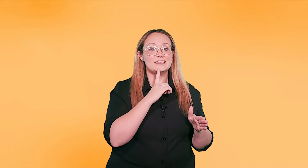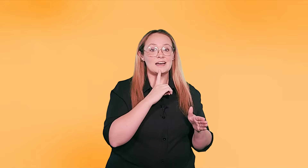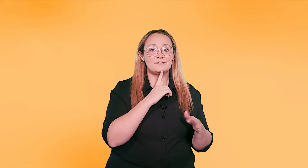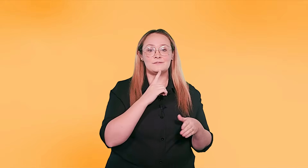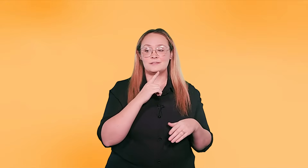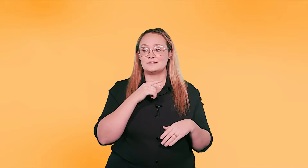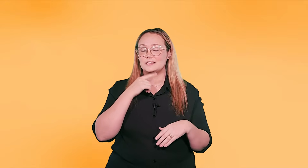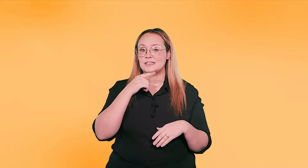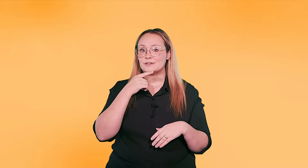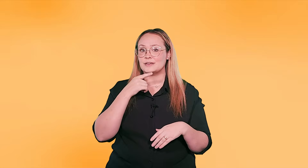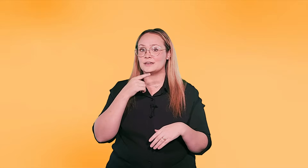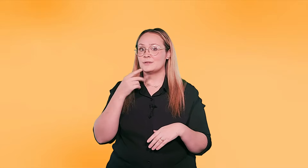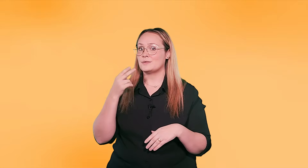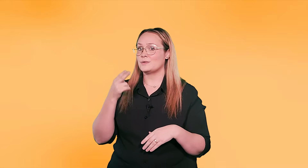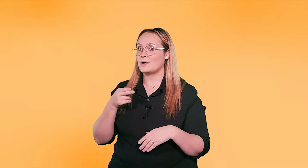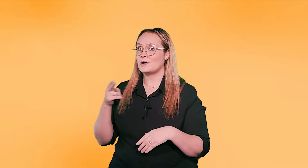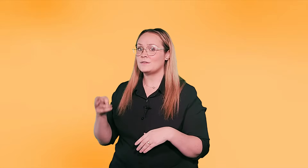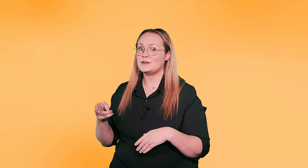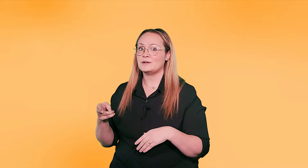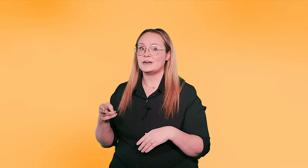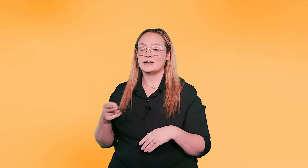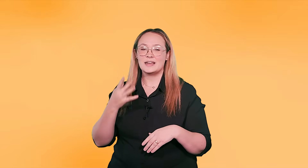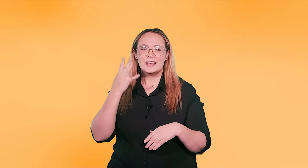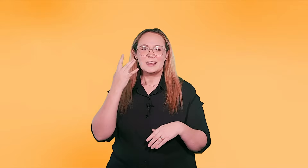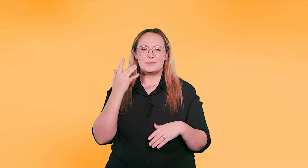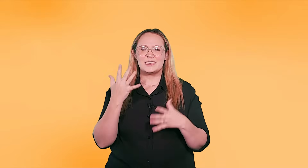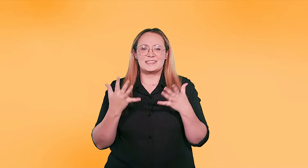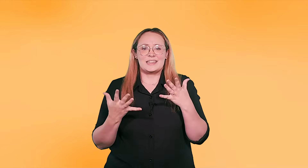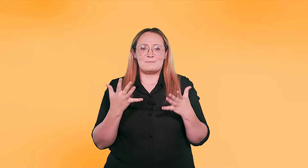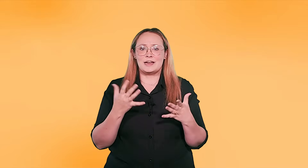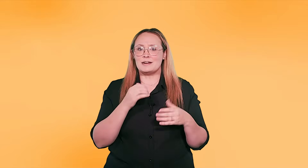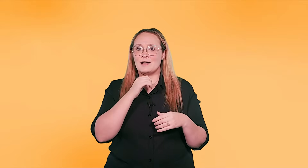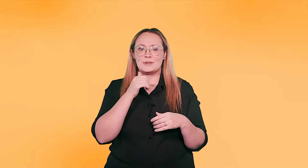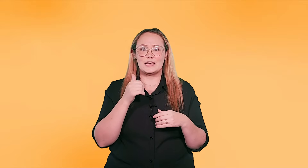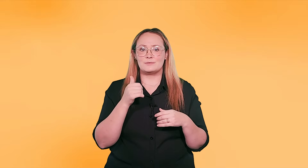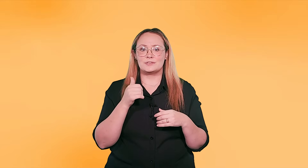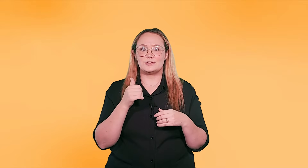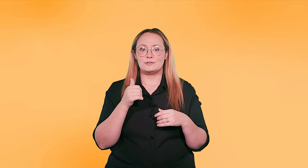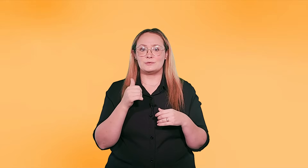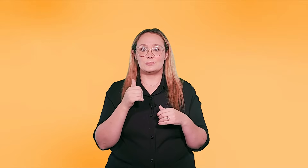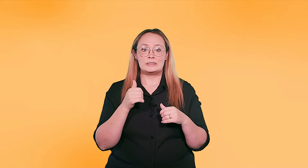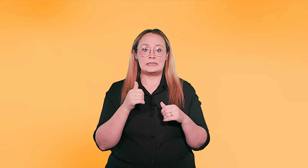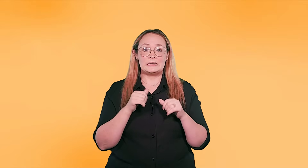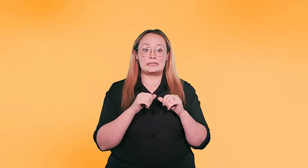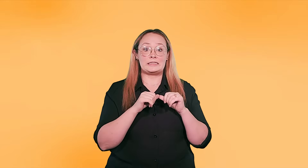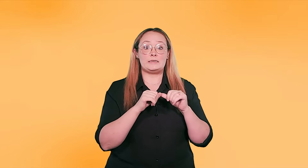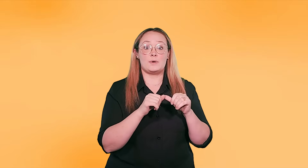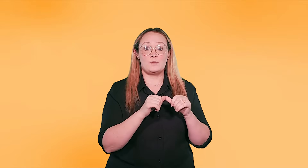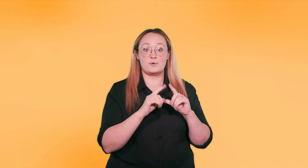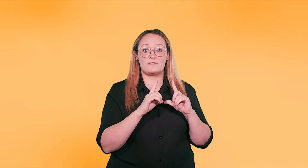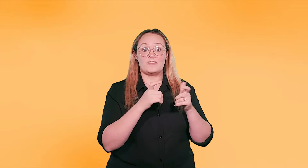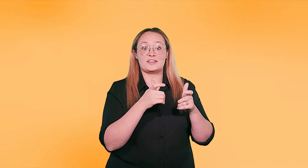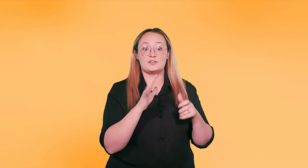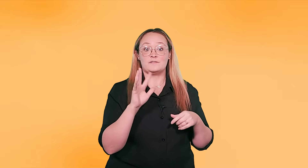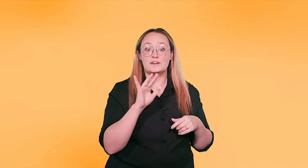Deaf, hearing, or hard of hearing because they might not be able to keep up with faster finger